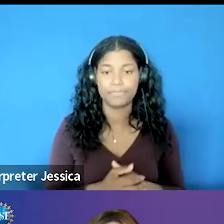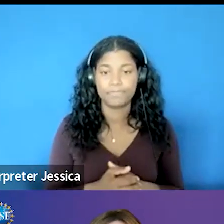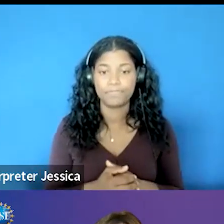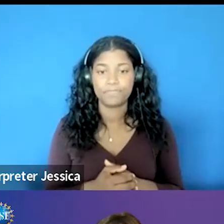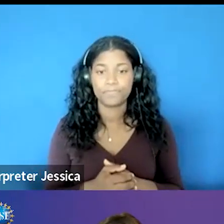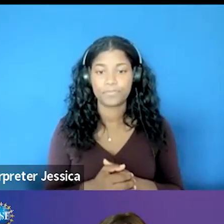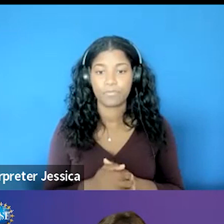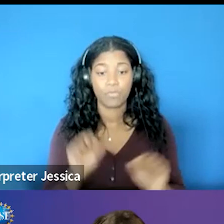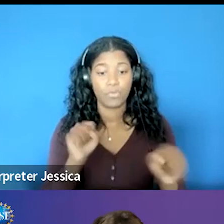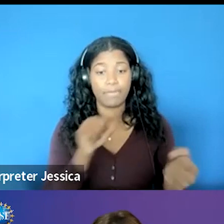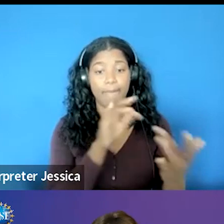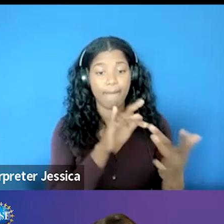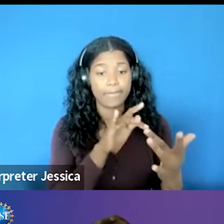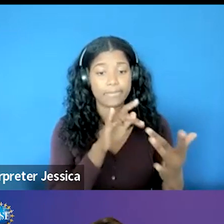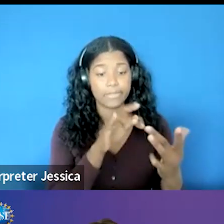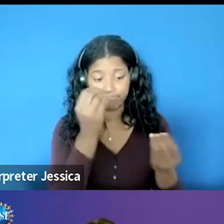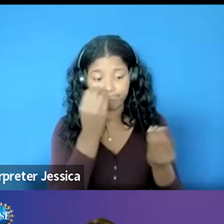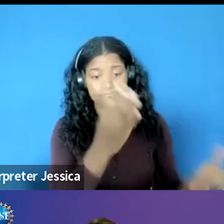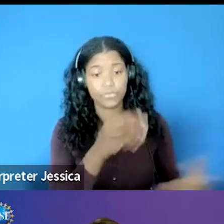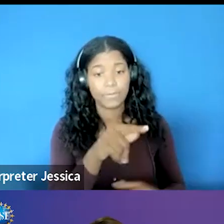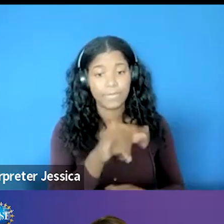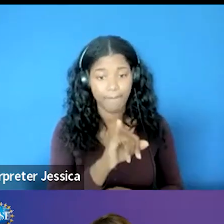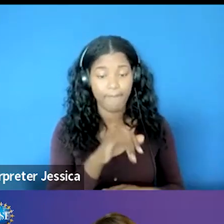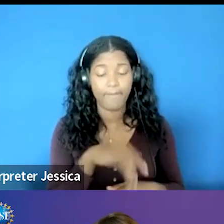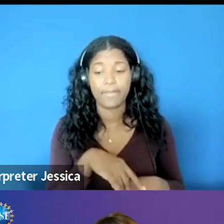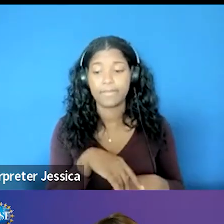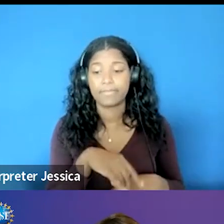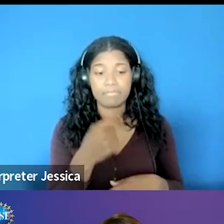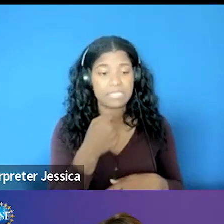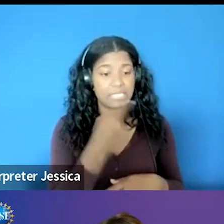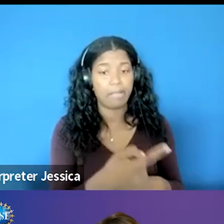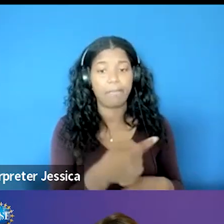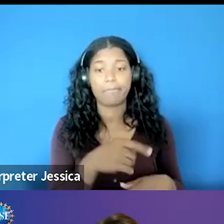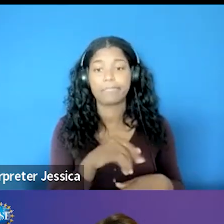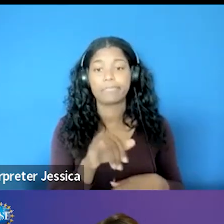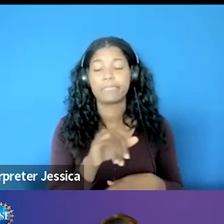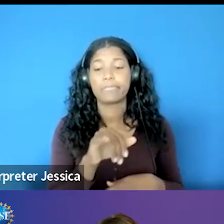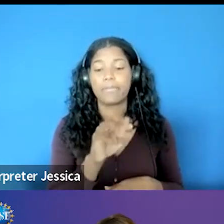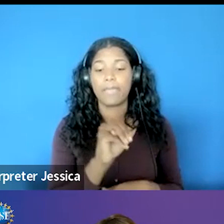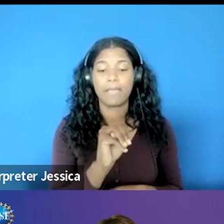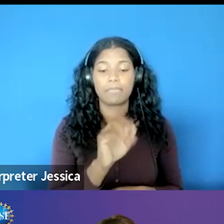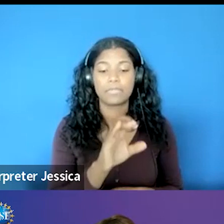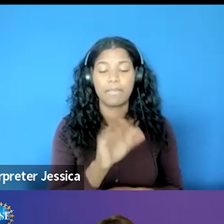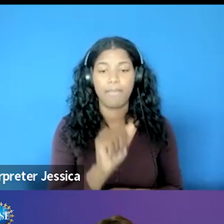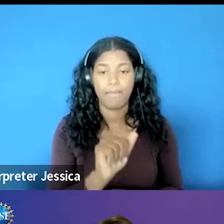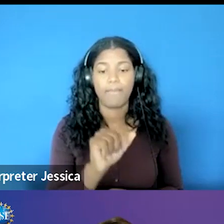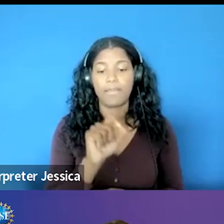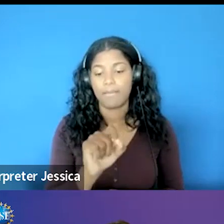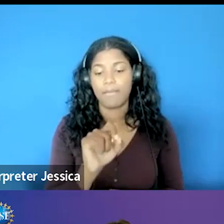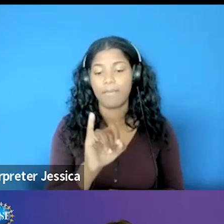Reach out, tell your PIs to reach out to mca.info@nsf.gov.